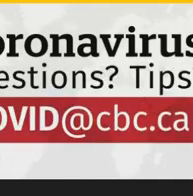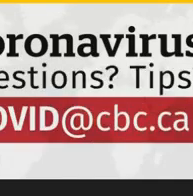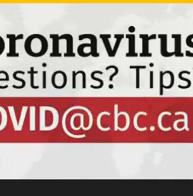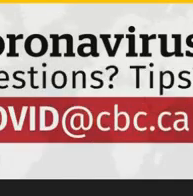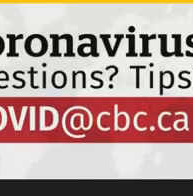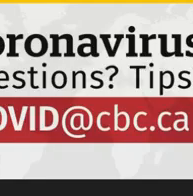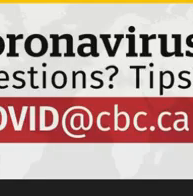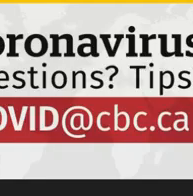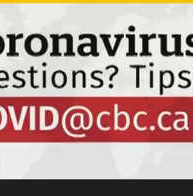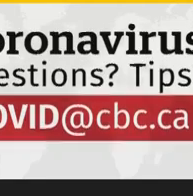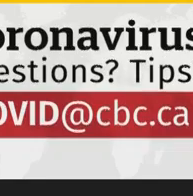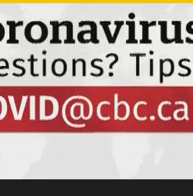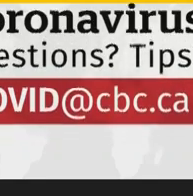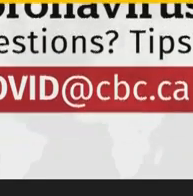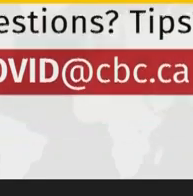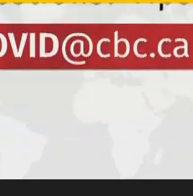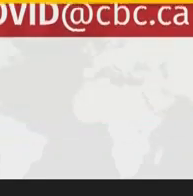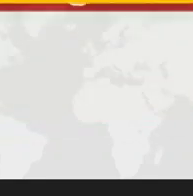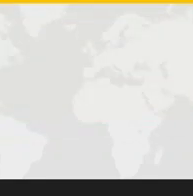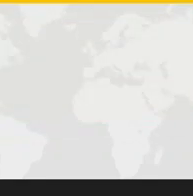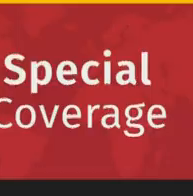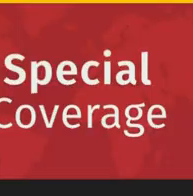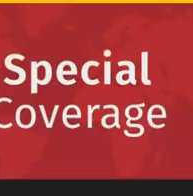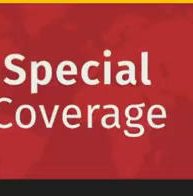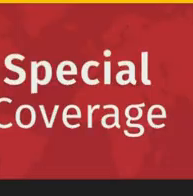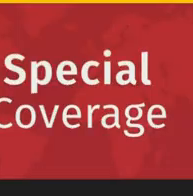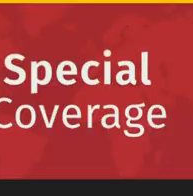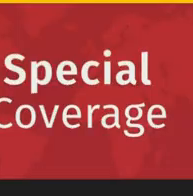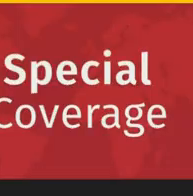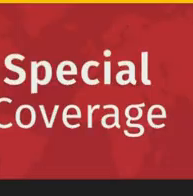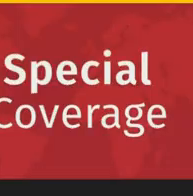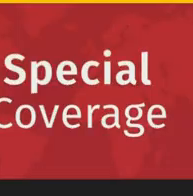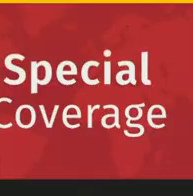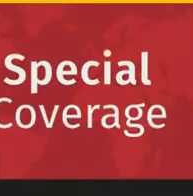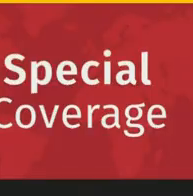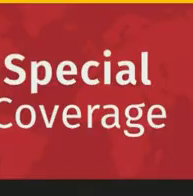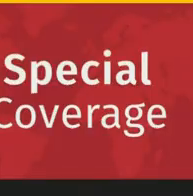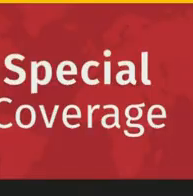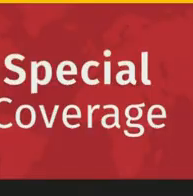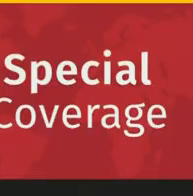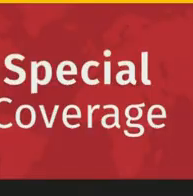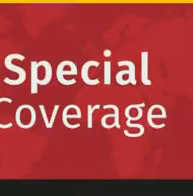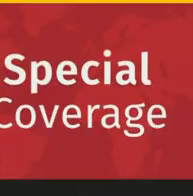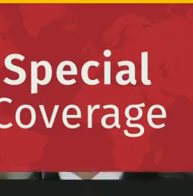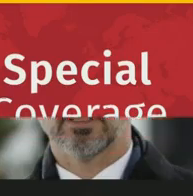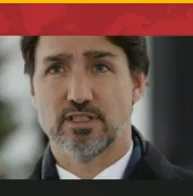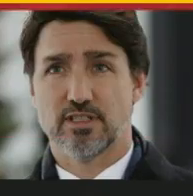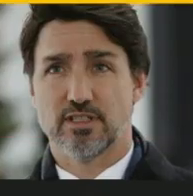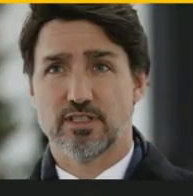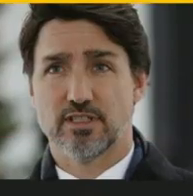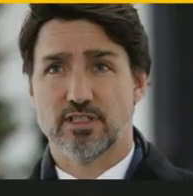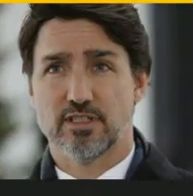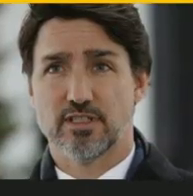END, YOU DON'T KNOW EXACTLY WHAT'S GOING TO HAPPEN. WE CERTAINLY HAVE A BETTER PICTURE OF THINGS NATIONALLY. I THINK SO, ROSIE, AND I